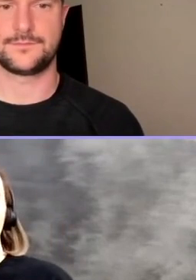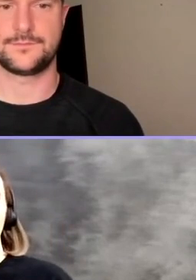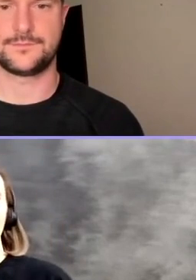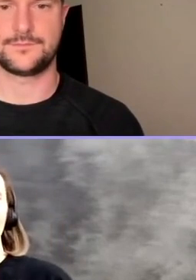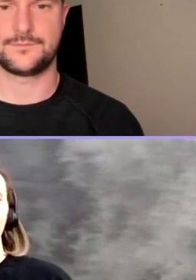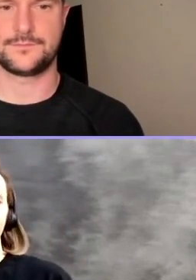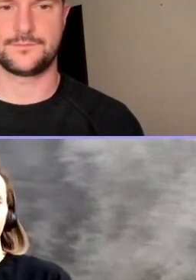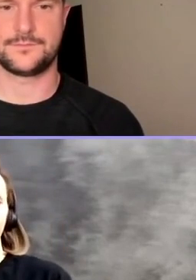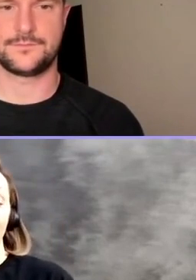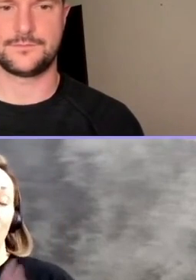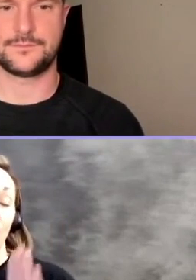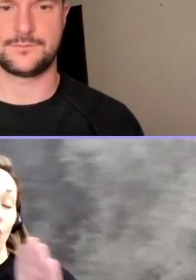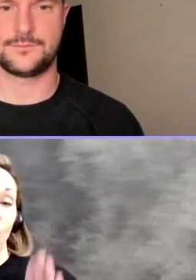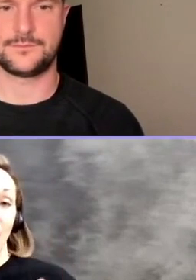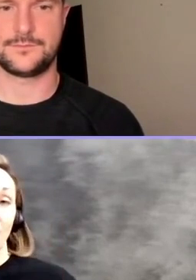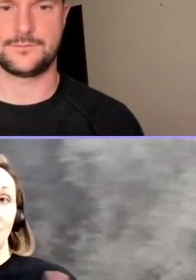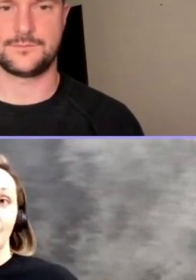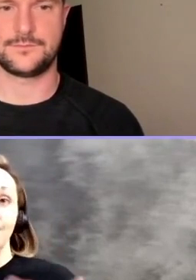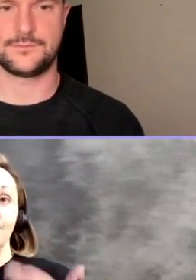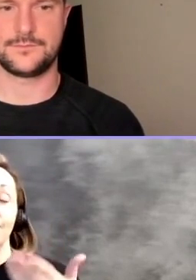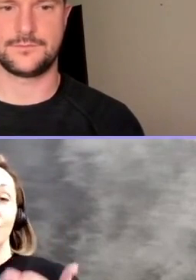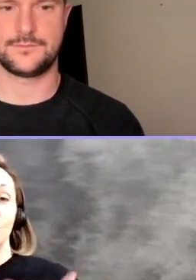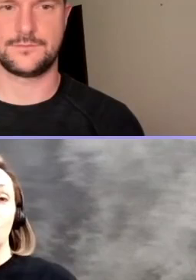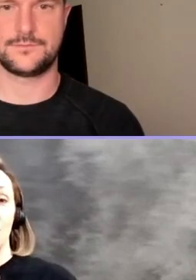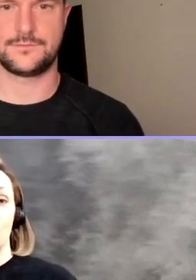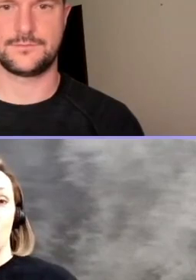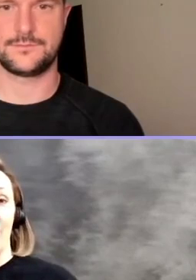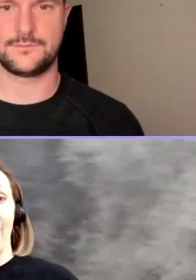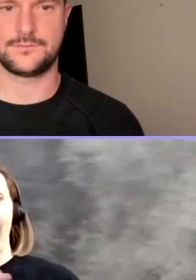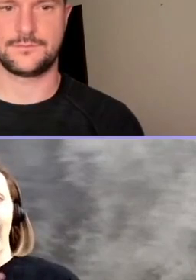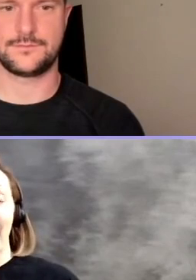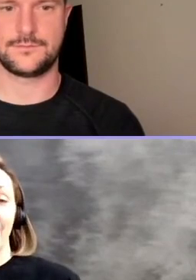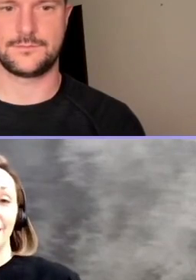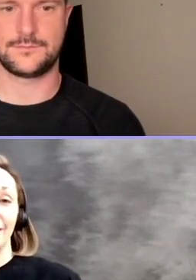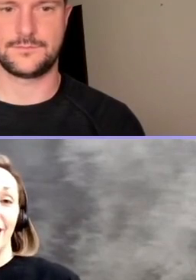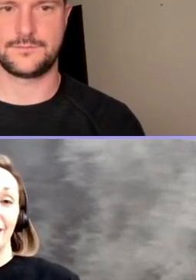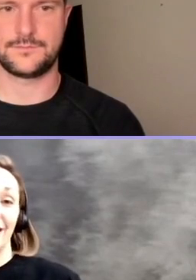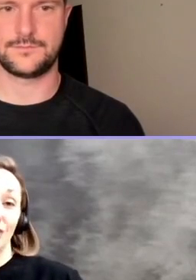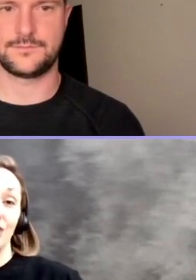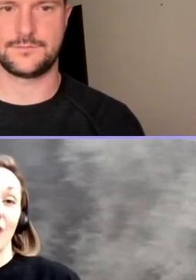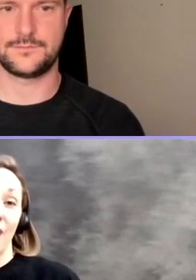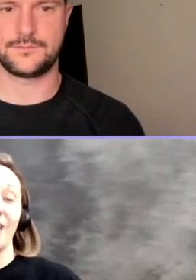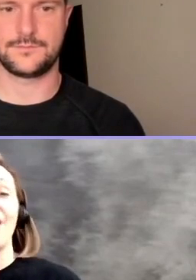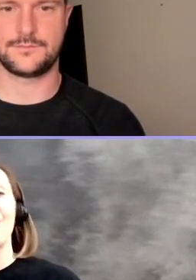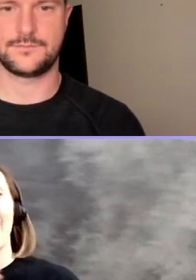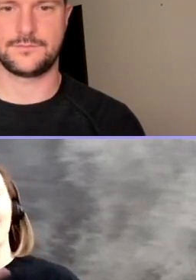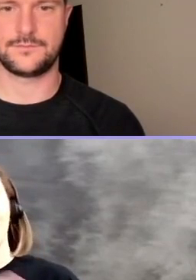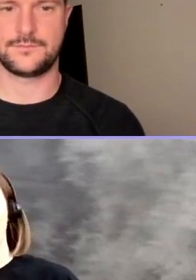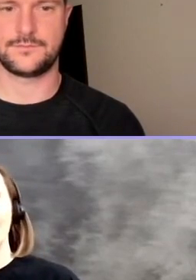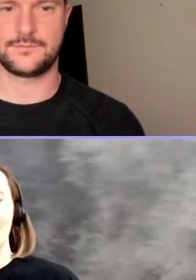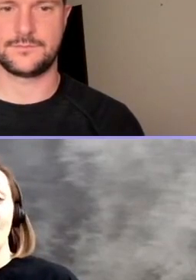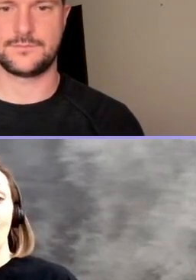we also recognize that no matter how much we try to make miral accessible, there will always be a reliance on meeting